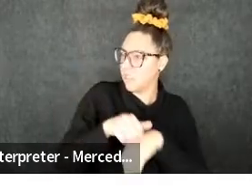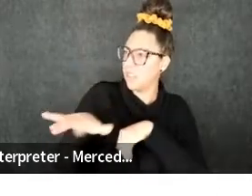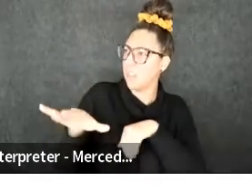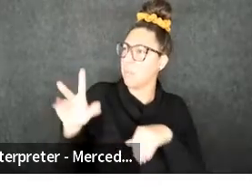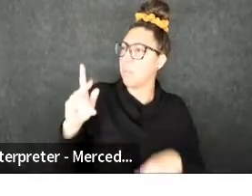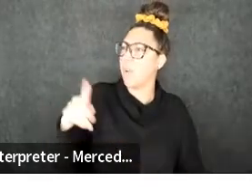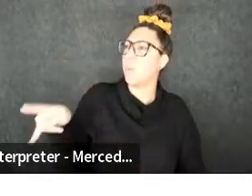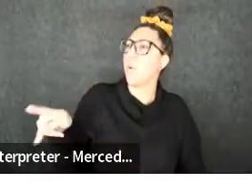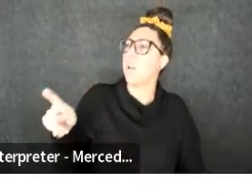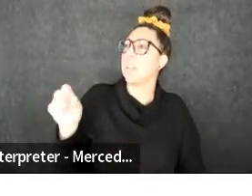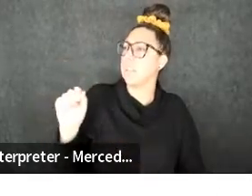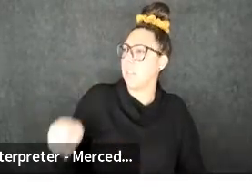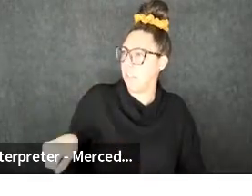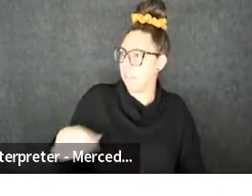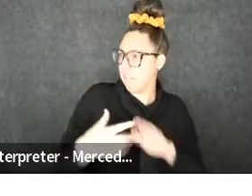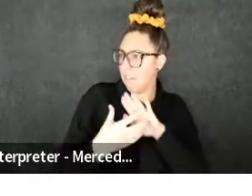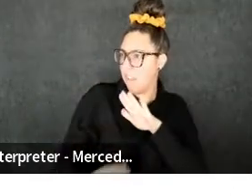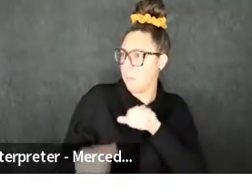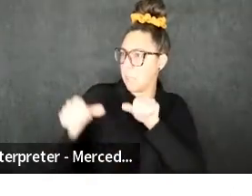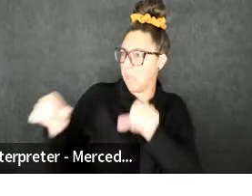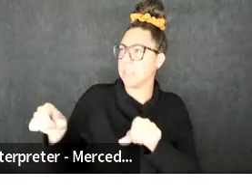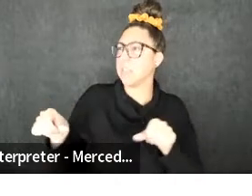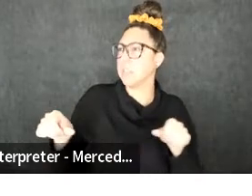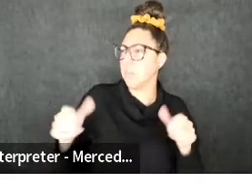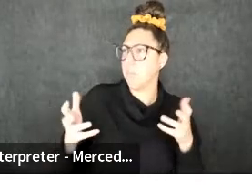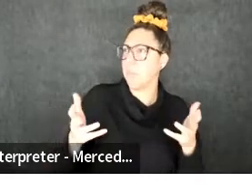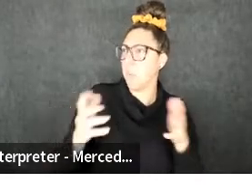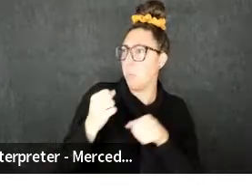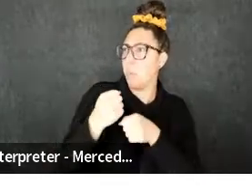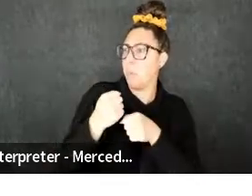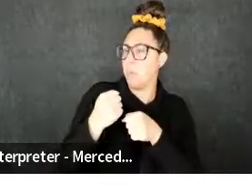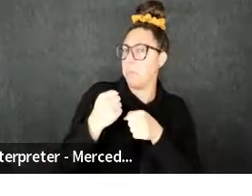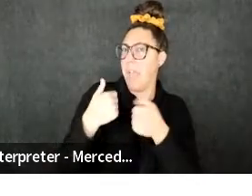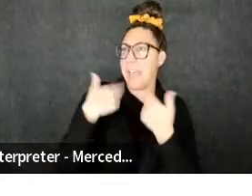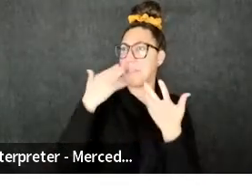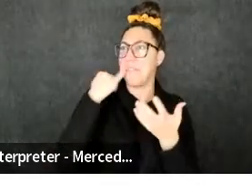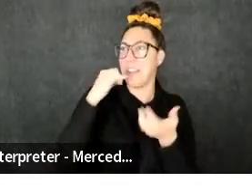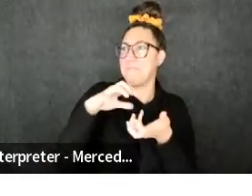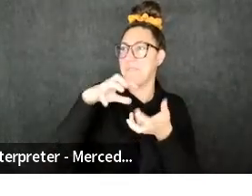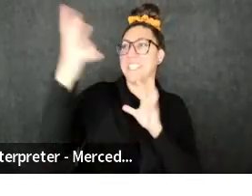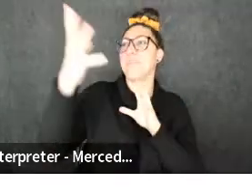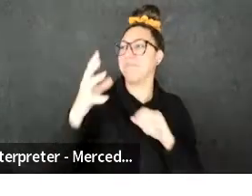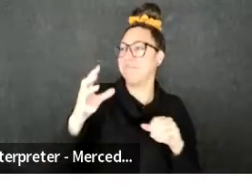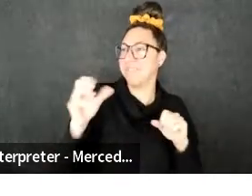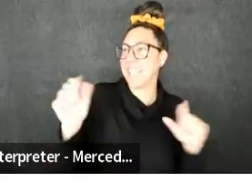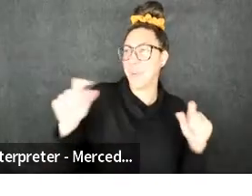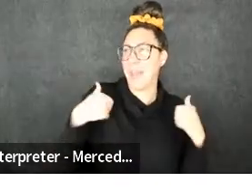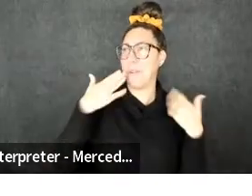Am I able to copy and paste it without messing up the slides? So I'm so sorry. Absolutely.